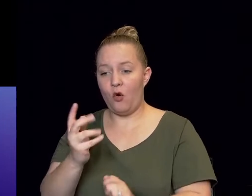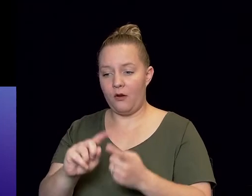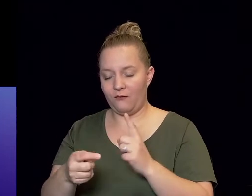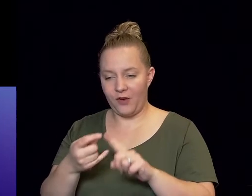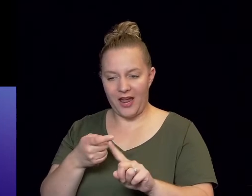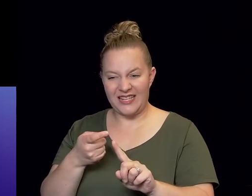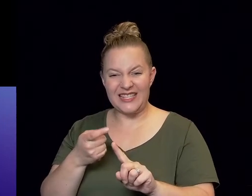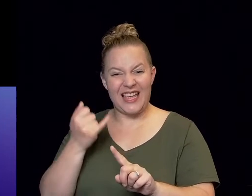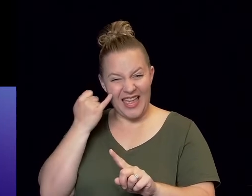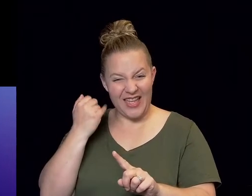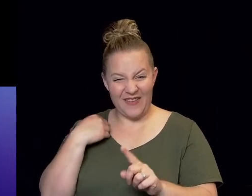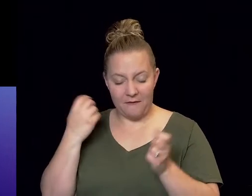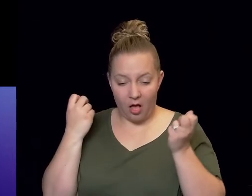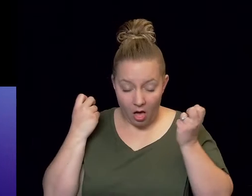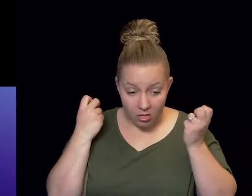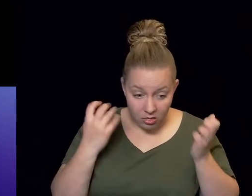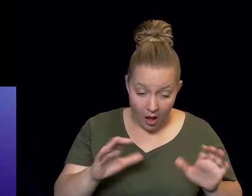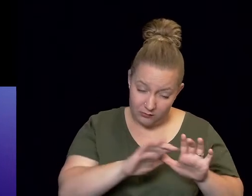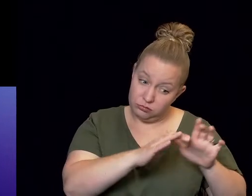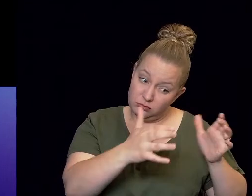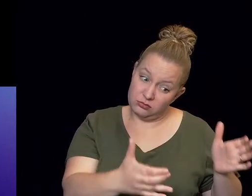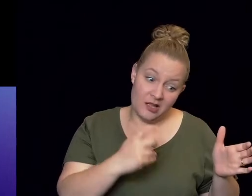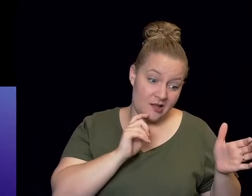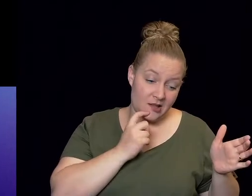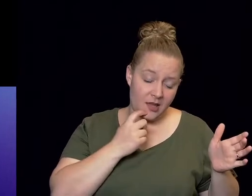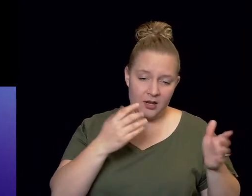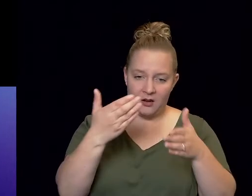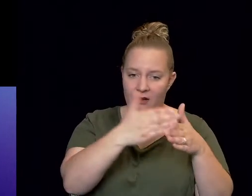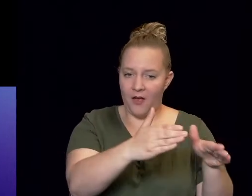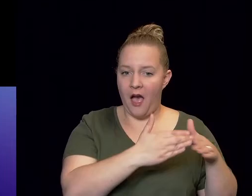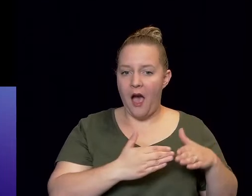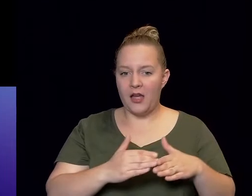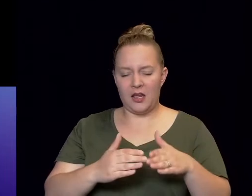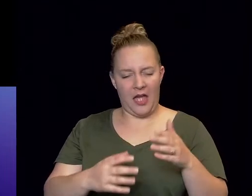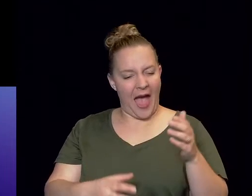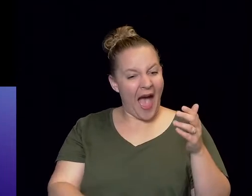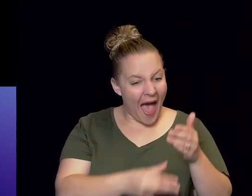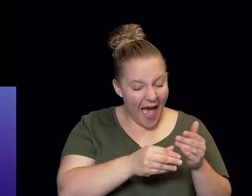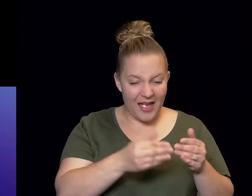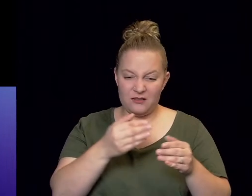and I'm splitting it amongst 4 friends, are we adding, subtracting, multiplying, or dividing here?